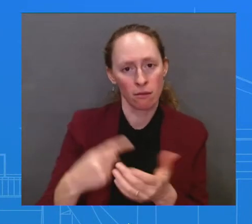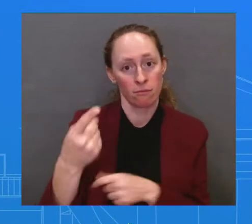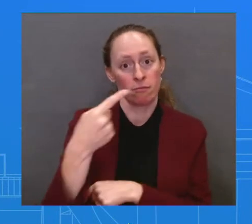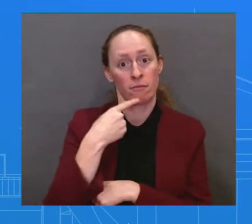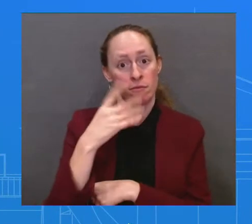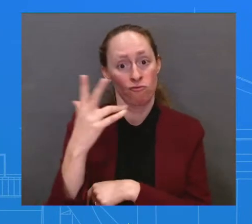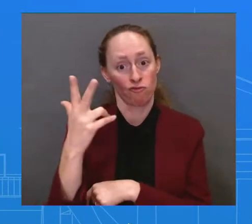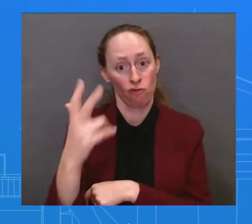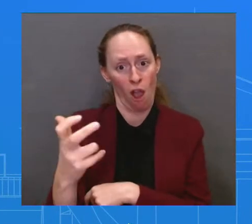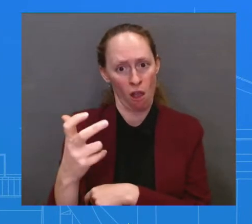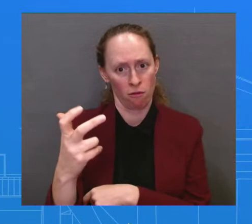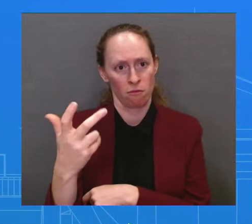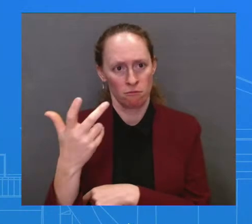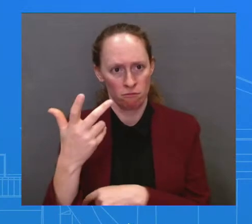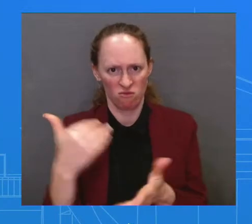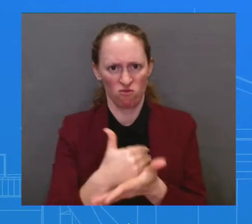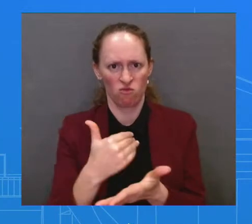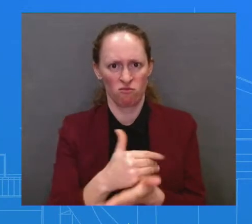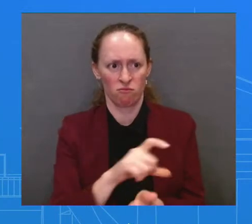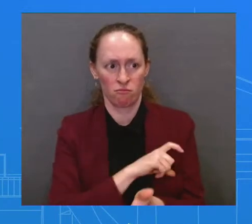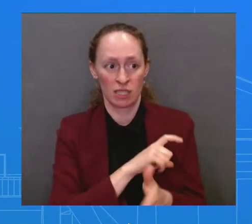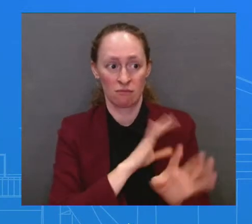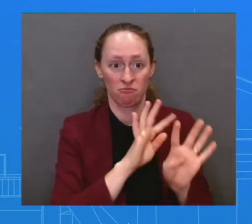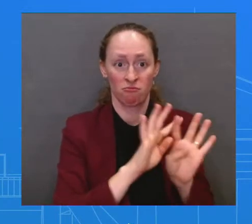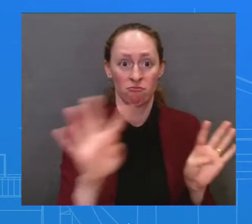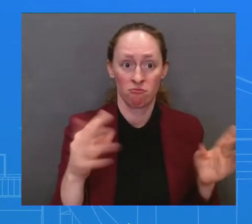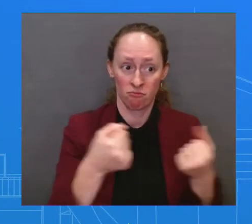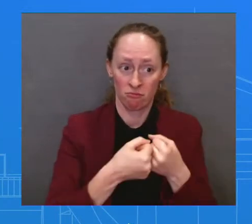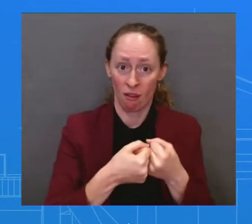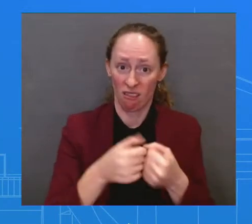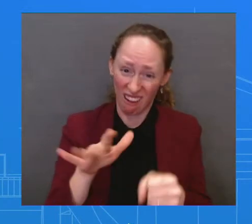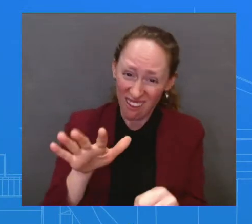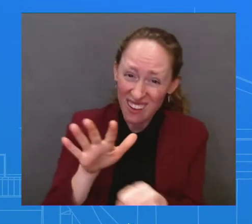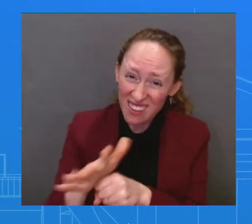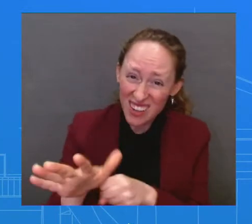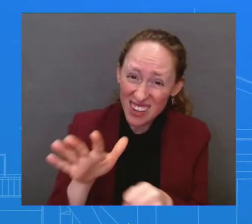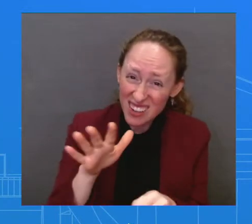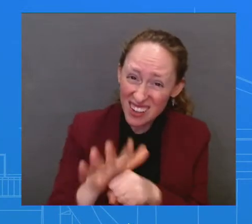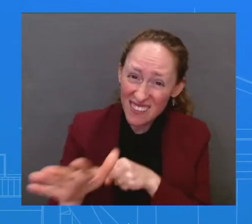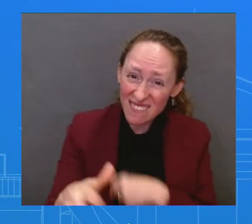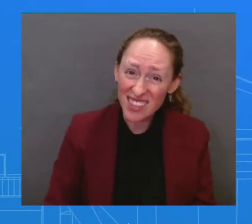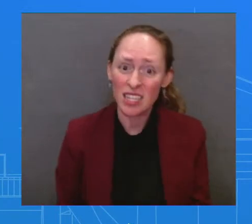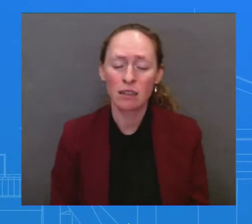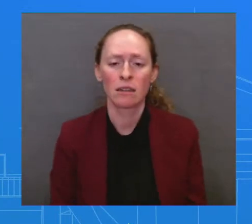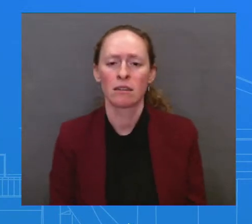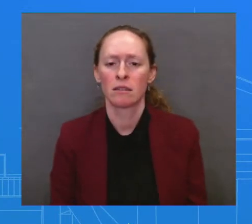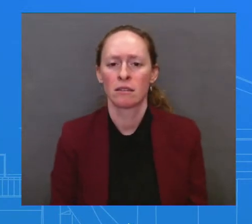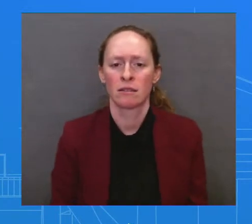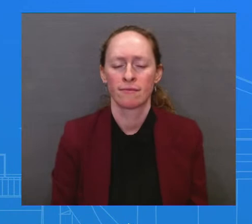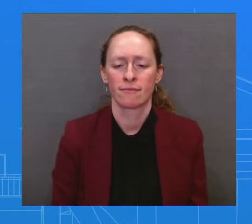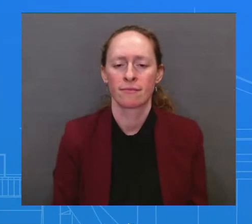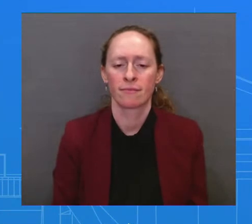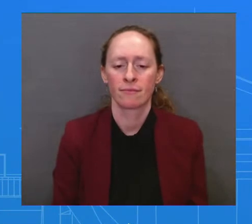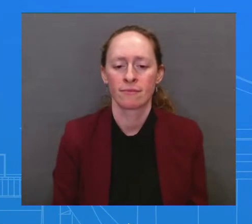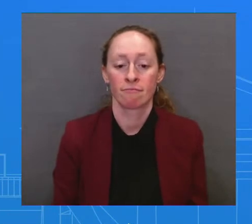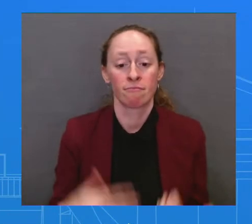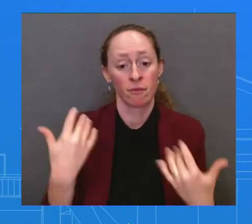Ms. Jean-Pierre: Look, it's on top of what we have done already in the past two years under this administration. Look, every year, as you know, Gabe --